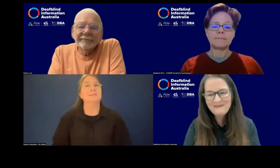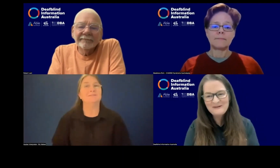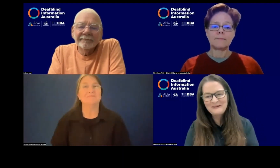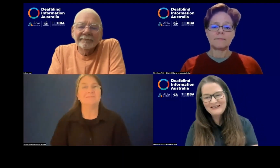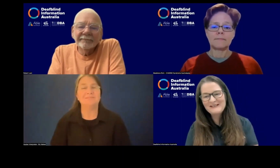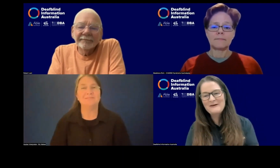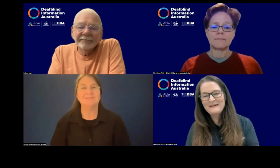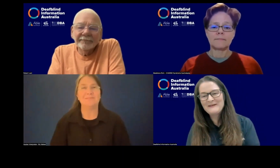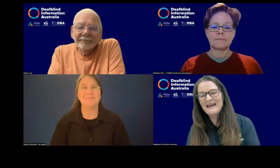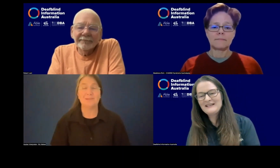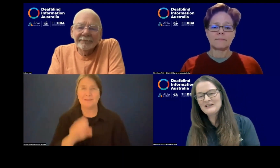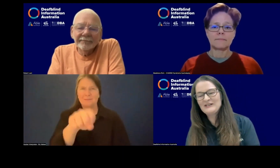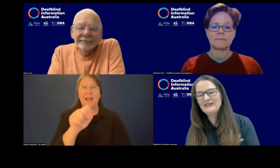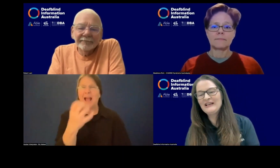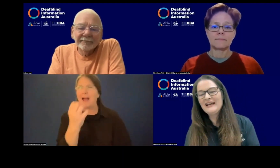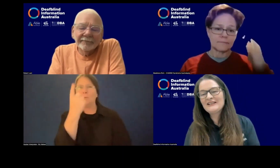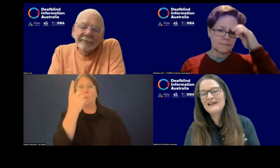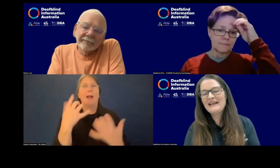We have an audience comment on that too.